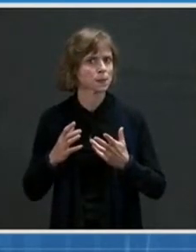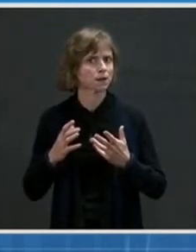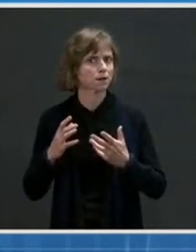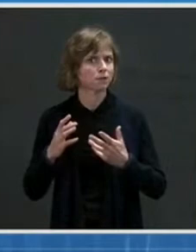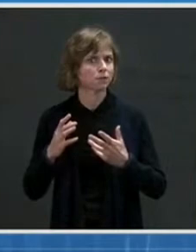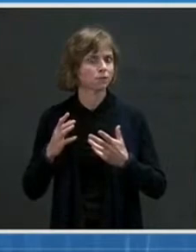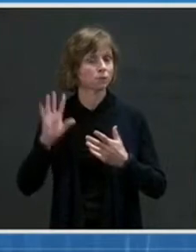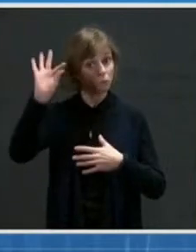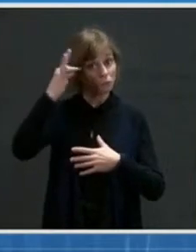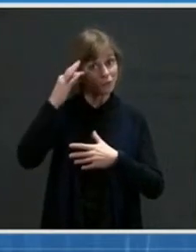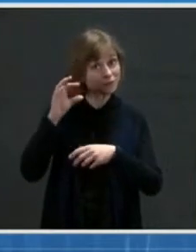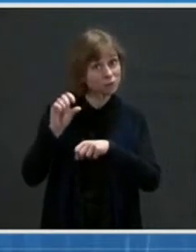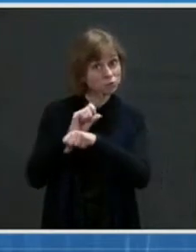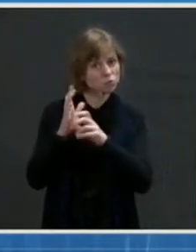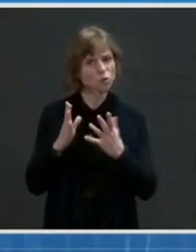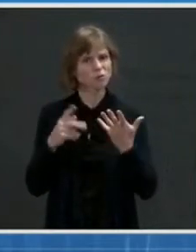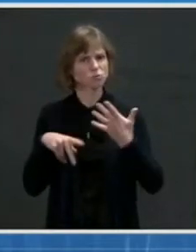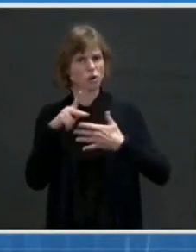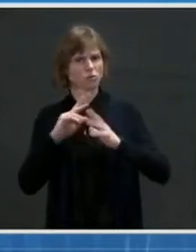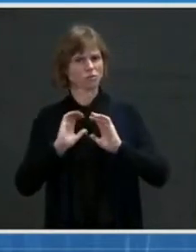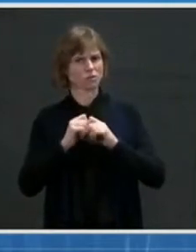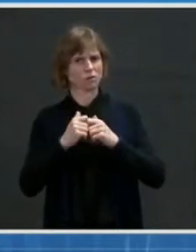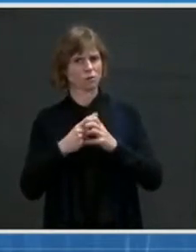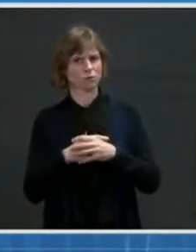BIDEN ADMINISTRATION'S POLICY FOR VACCINATING FEDERAL